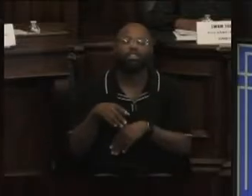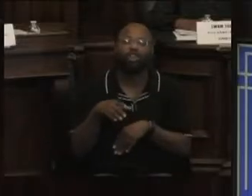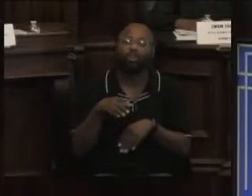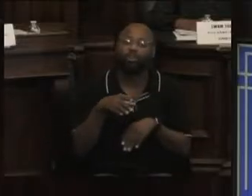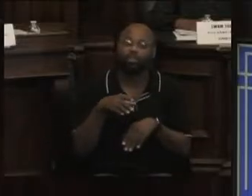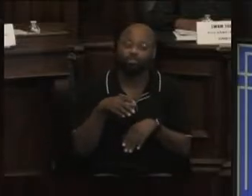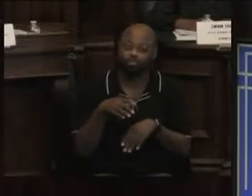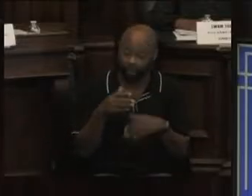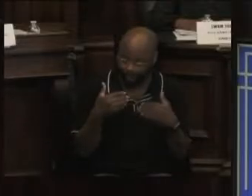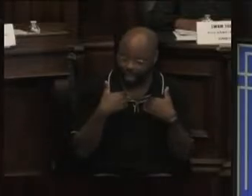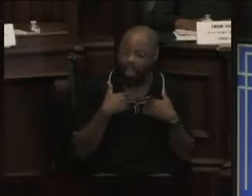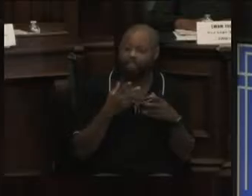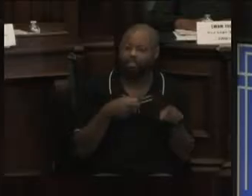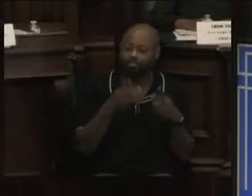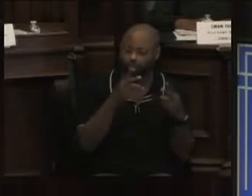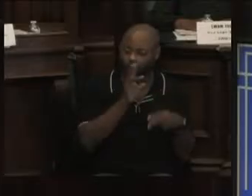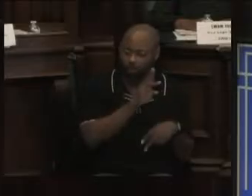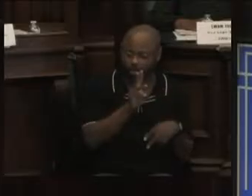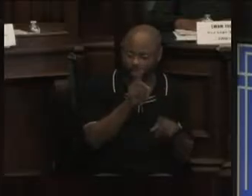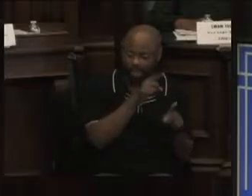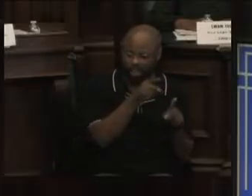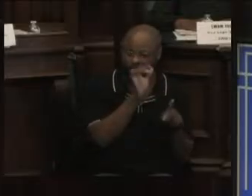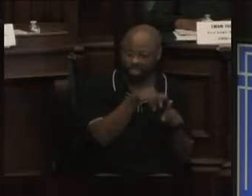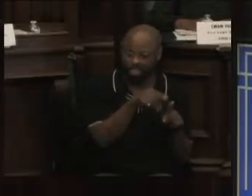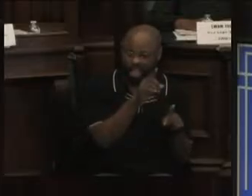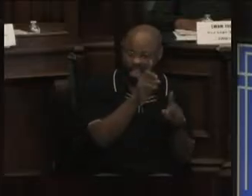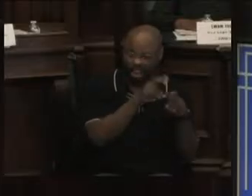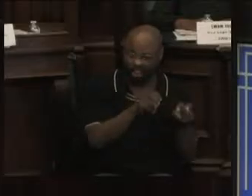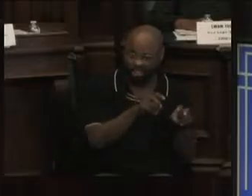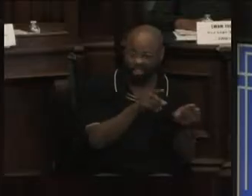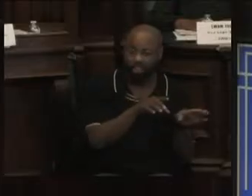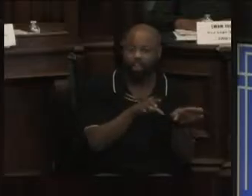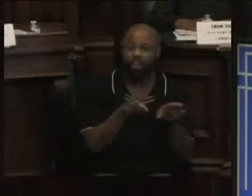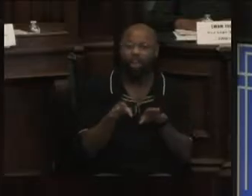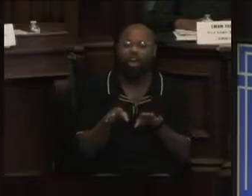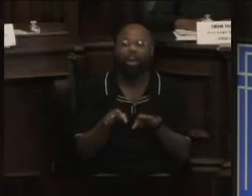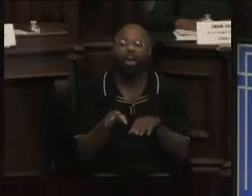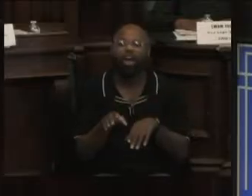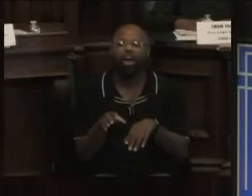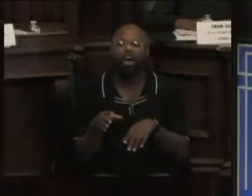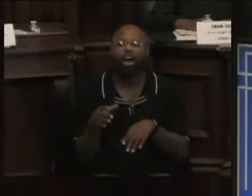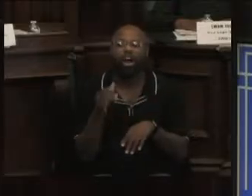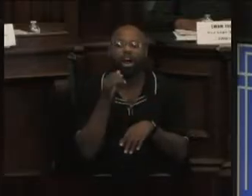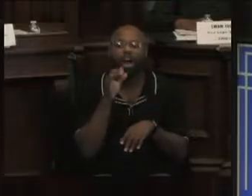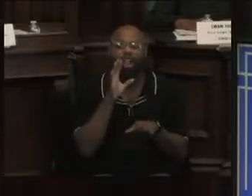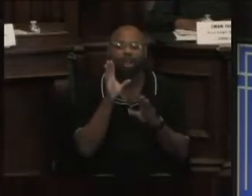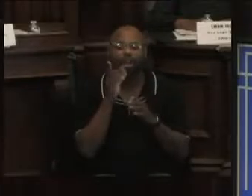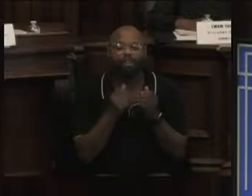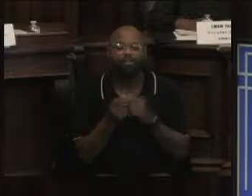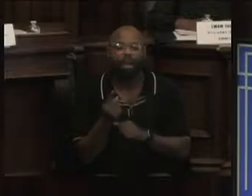demographic breakdown and analysis. So not only is it on